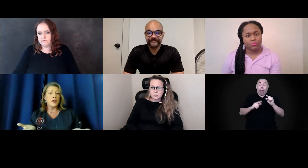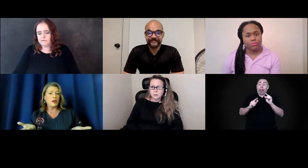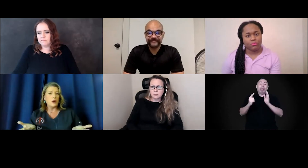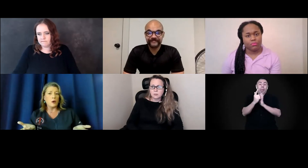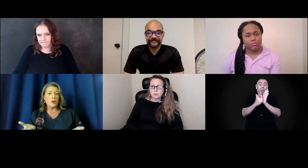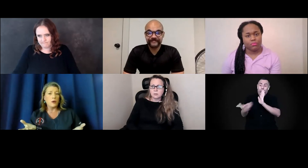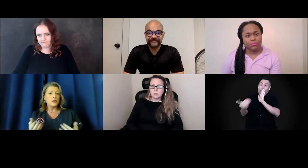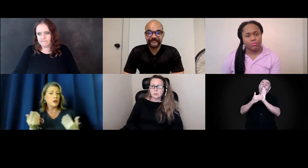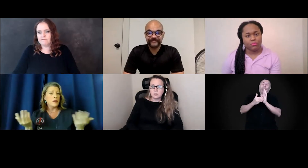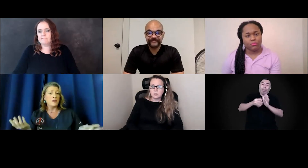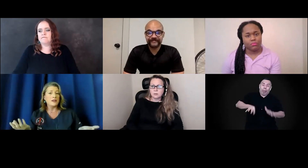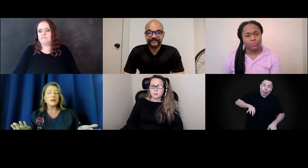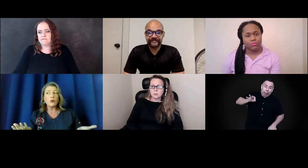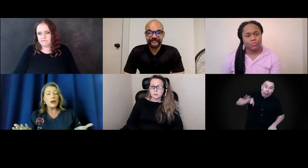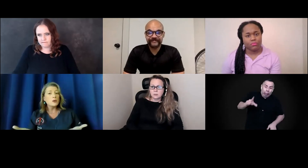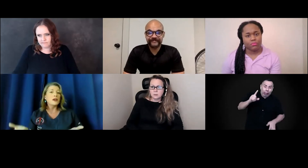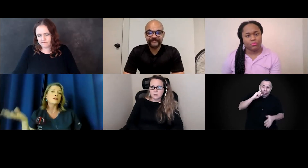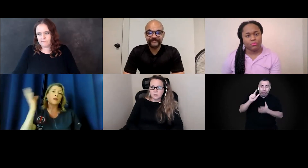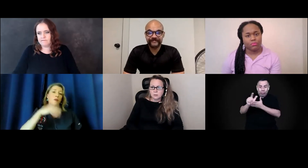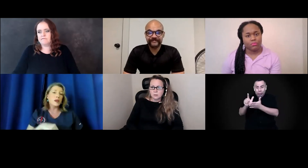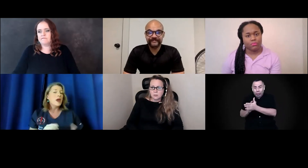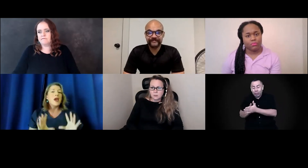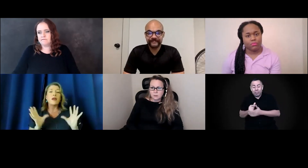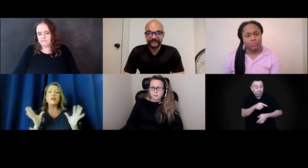And the student maybe doesn't graduate.